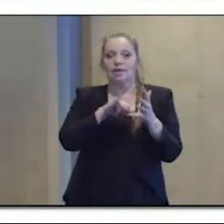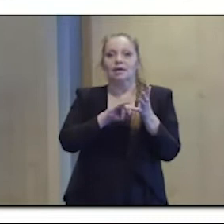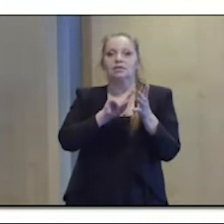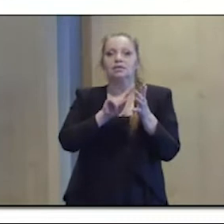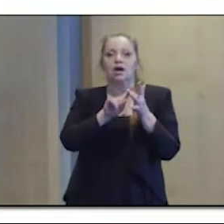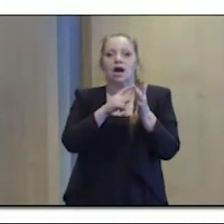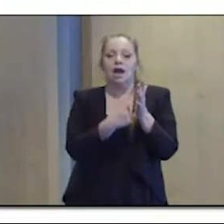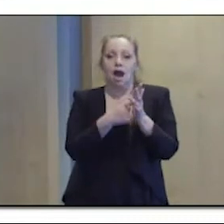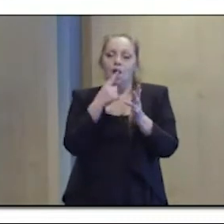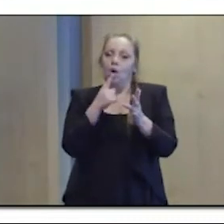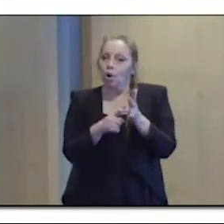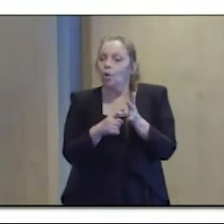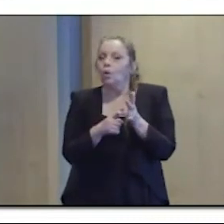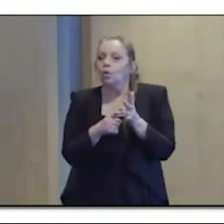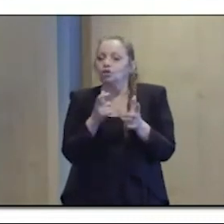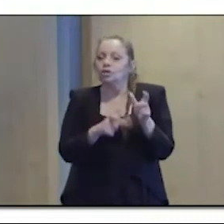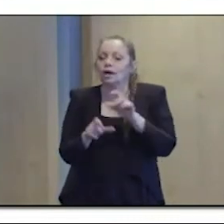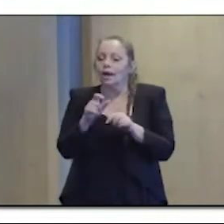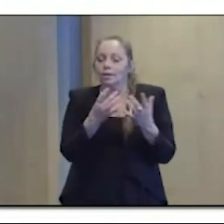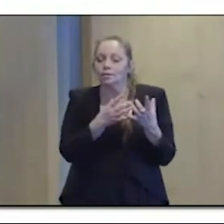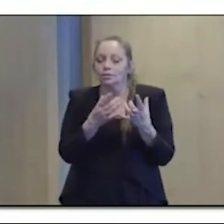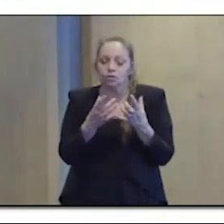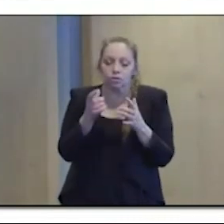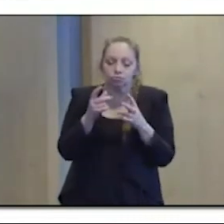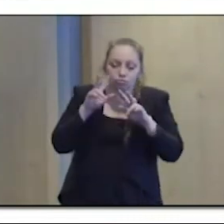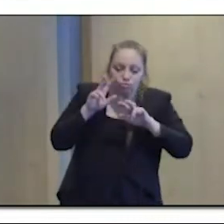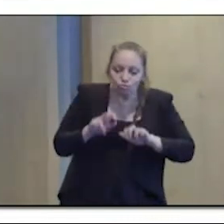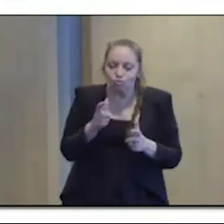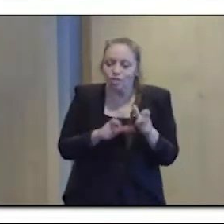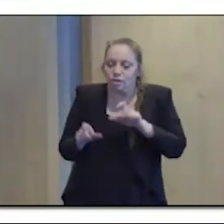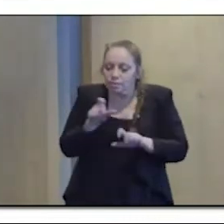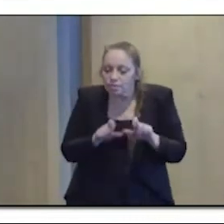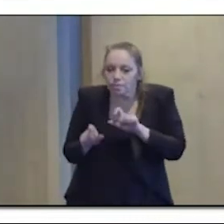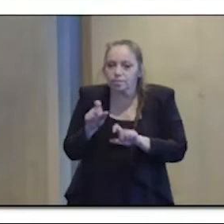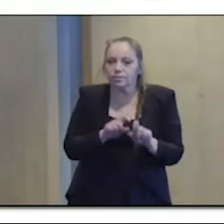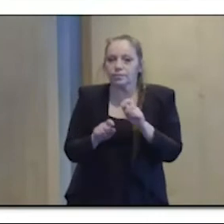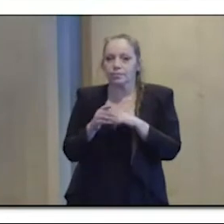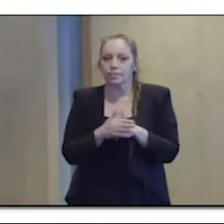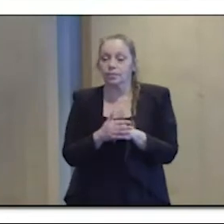help with the chemistry program and the Bureau of Meteorology looks after running it. So what I have